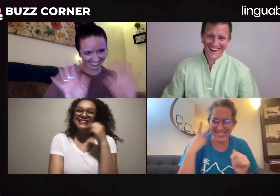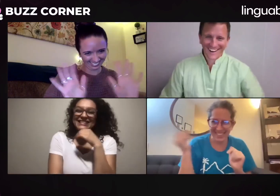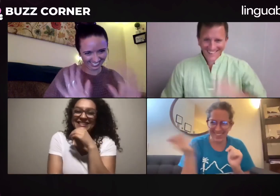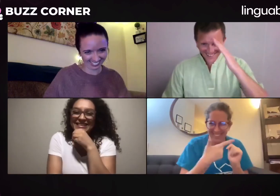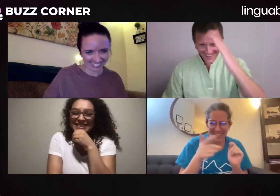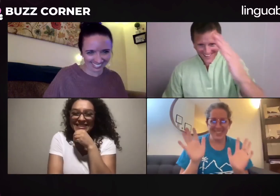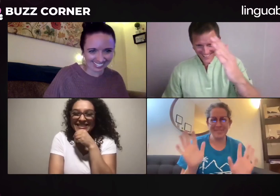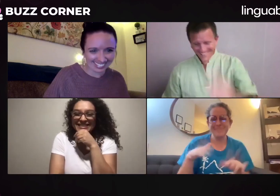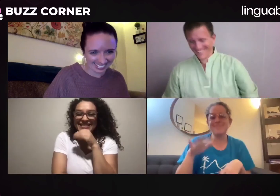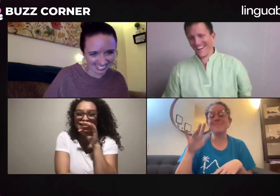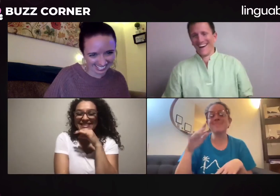It's so great to see your faces.